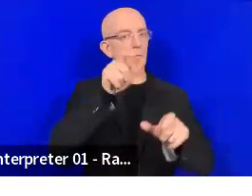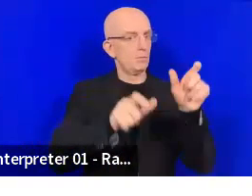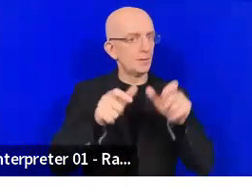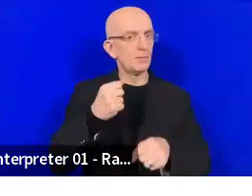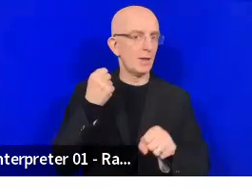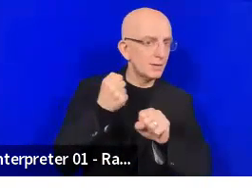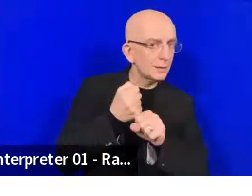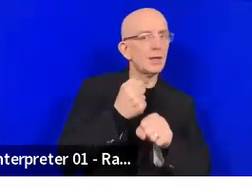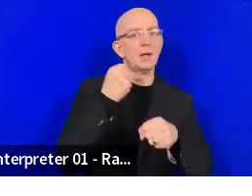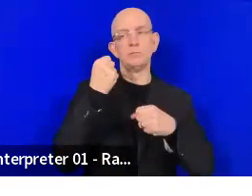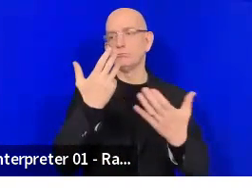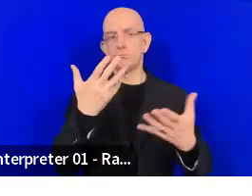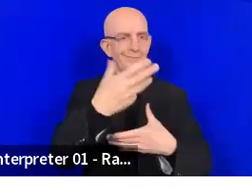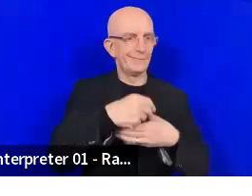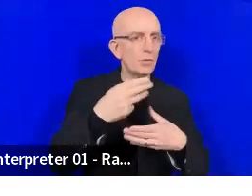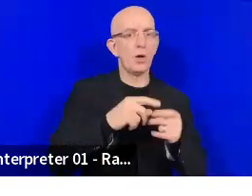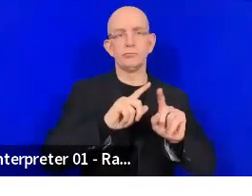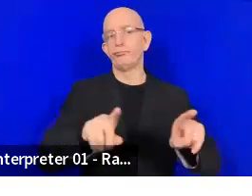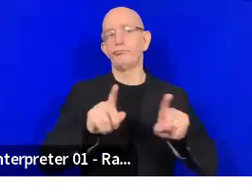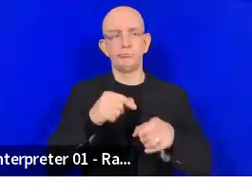Who is responsible for delivering it?